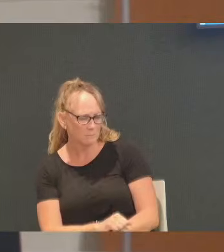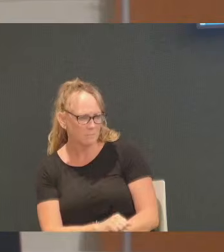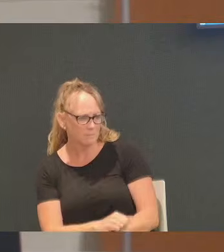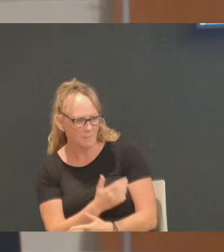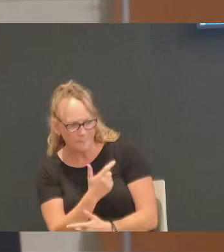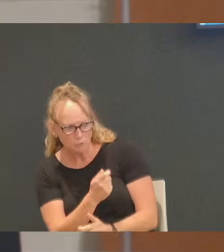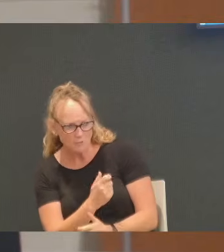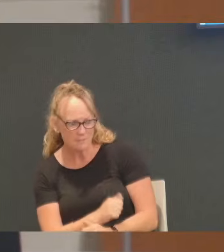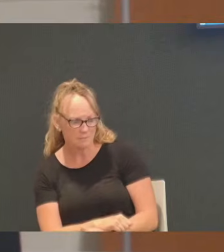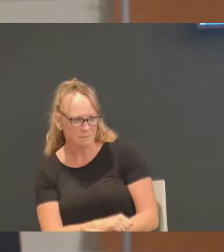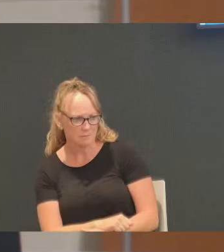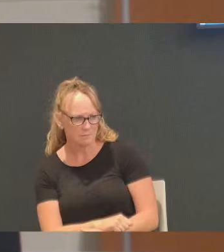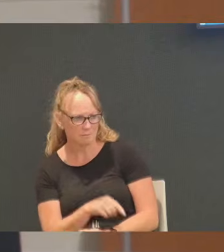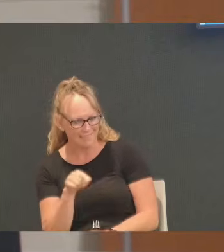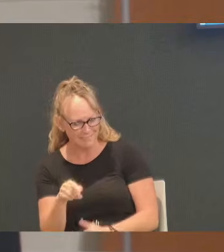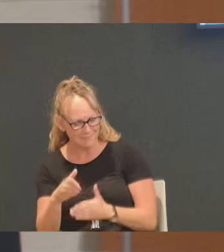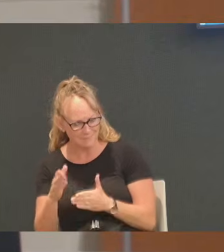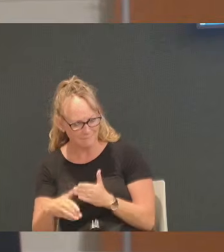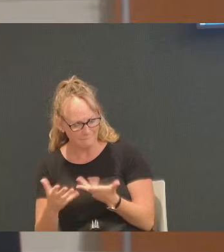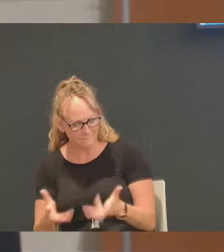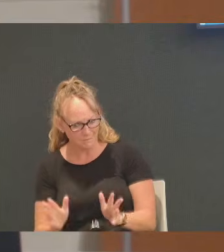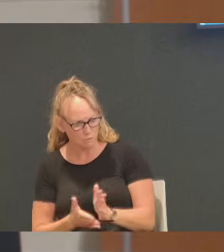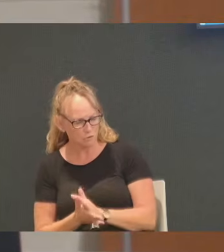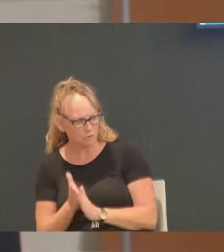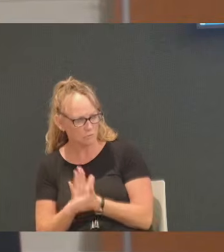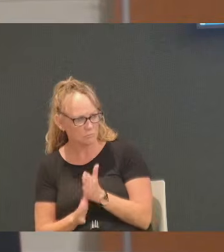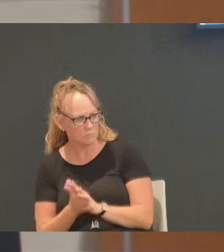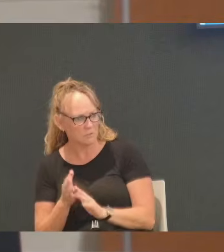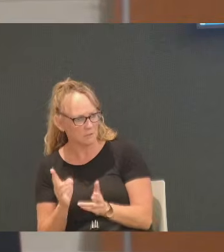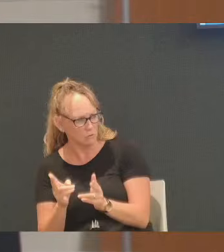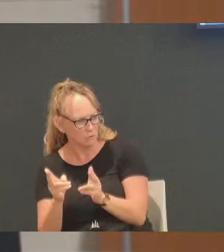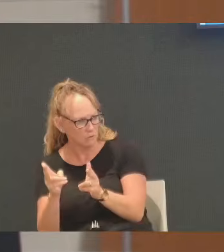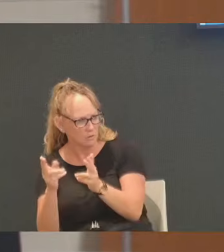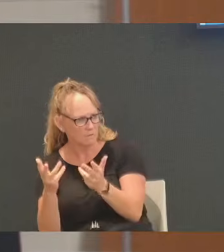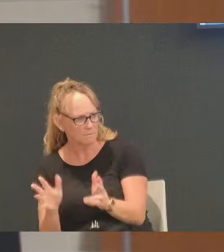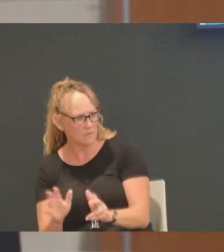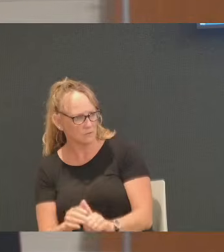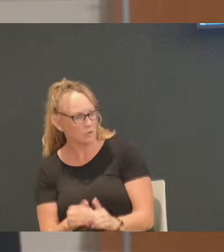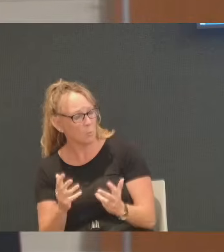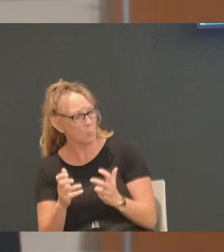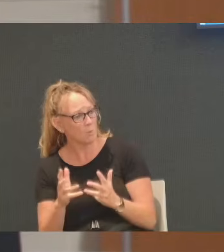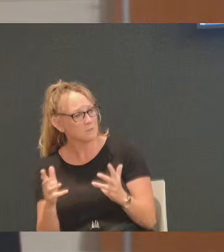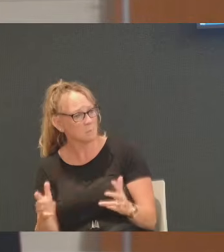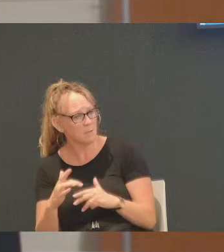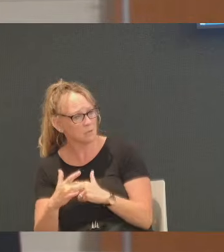sure this gets done as quickly as possible and we have as much available as possible to the safety